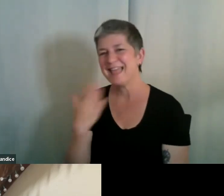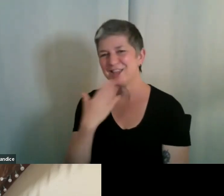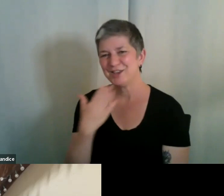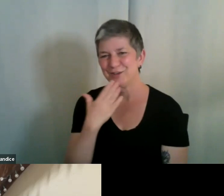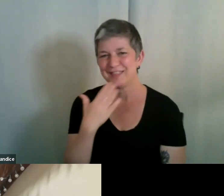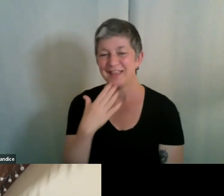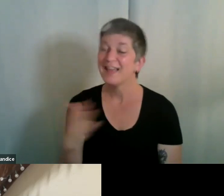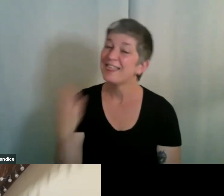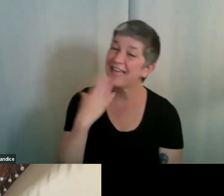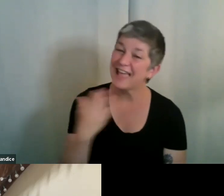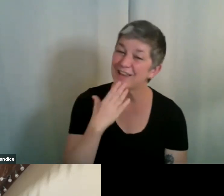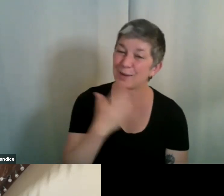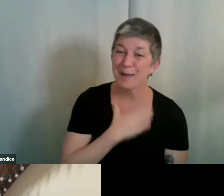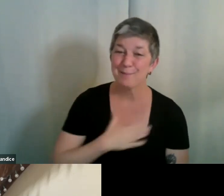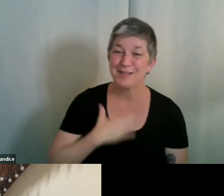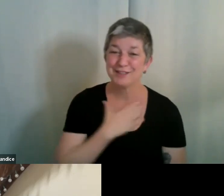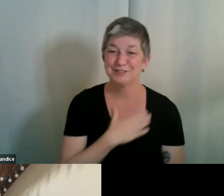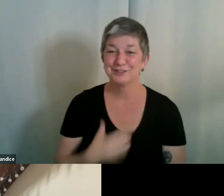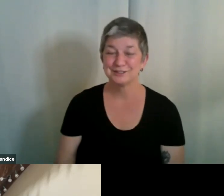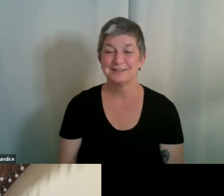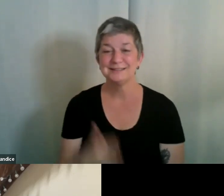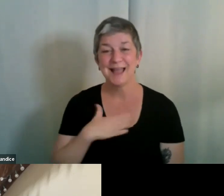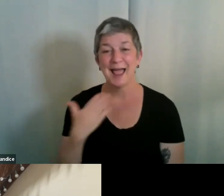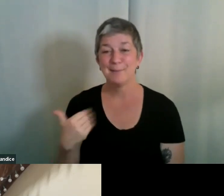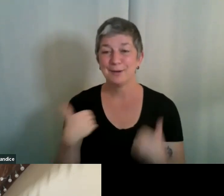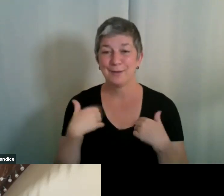Thank you. My pleasure. I'm happy to have this conversation.